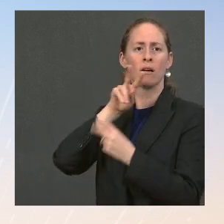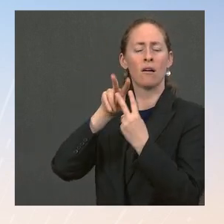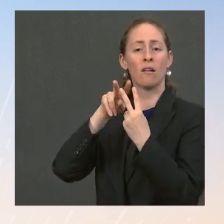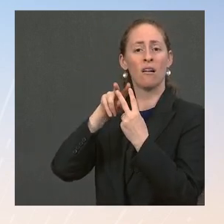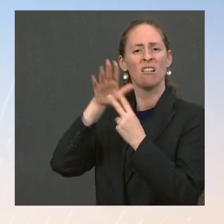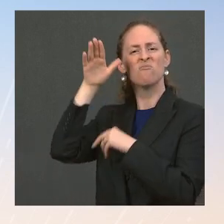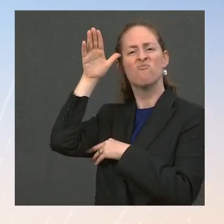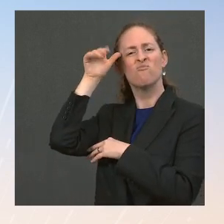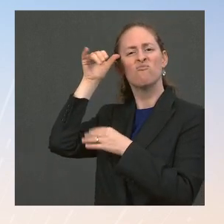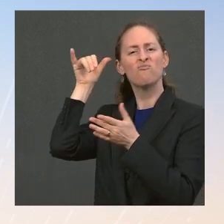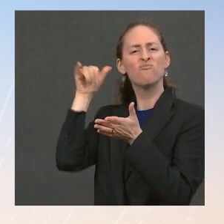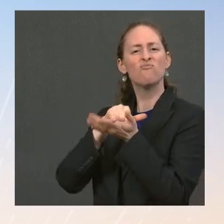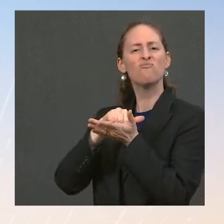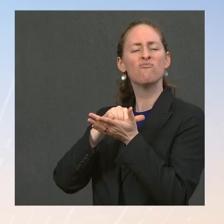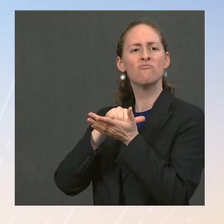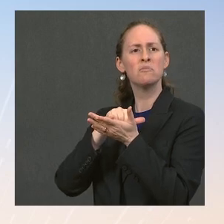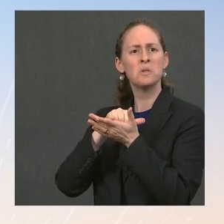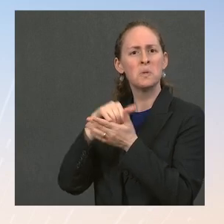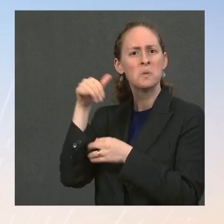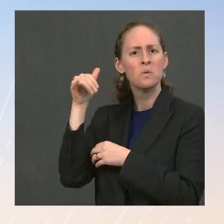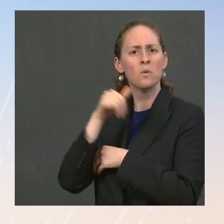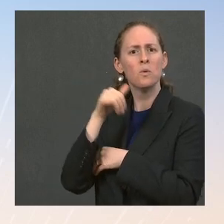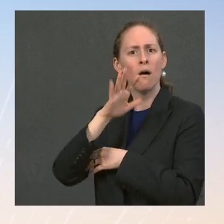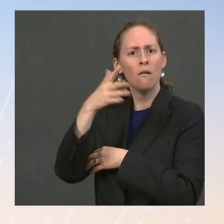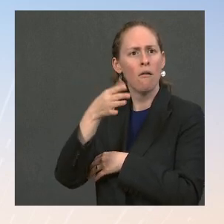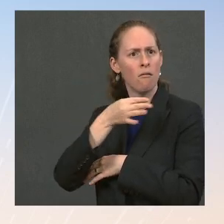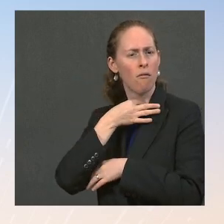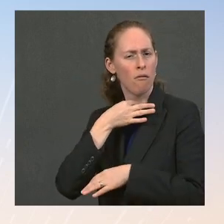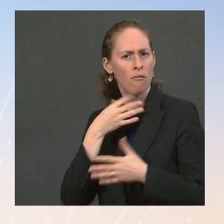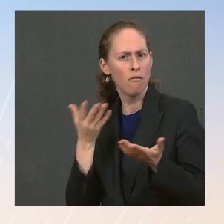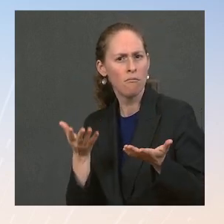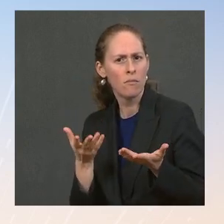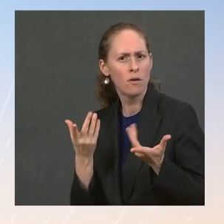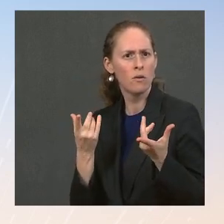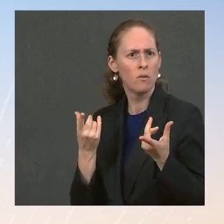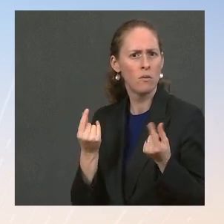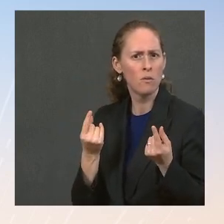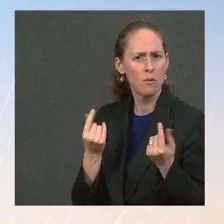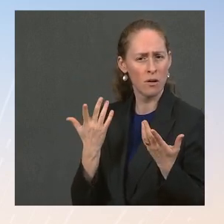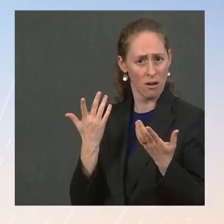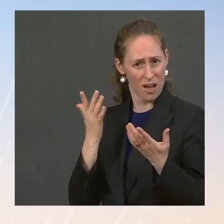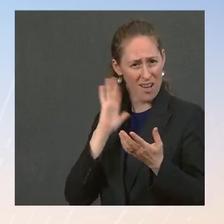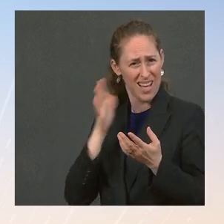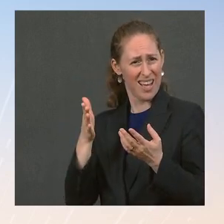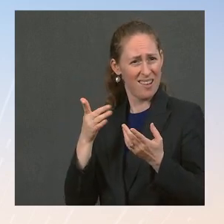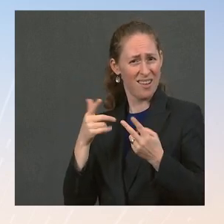Are the two of them providing more concessions in private than they appear to be in public?